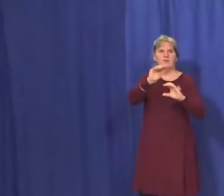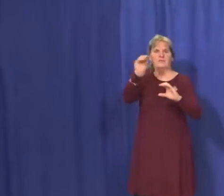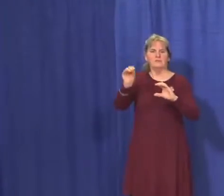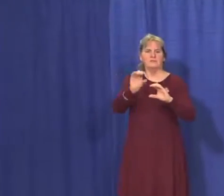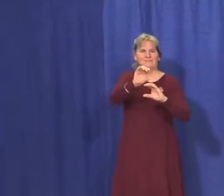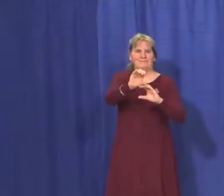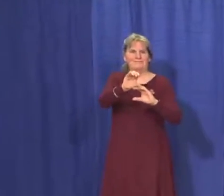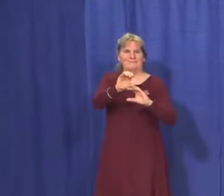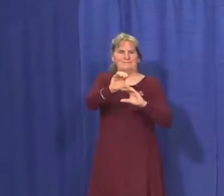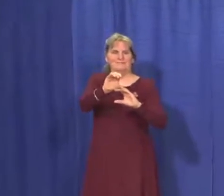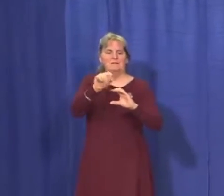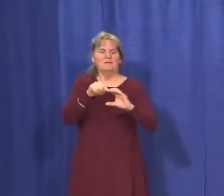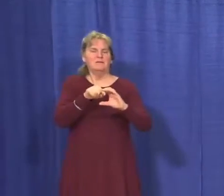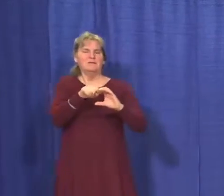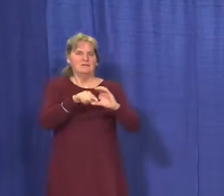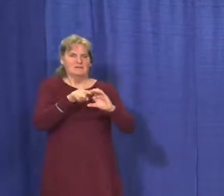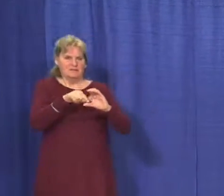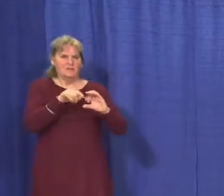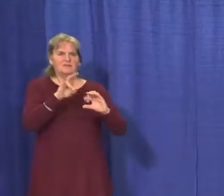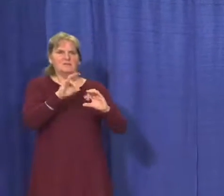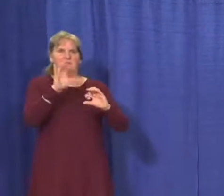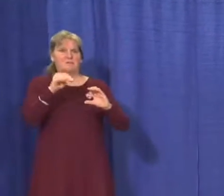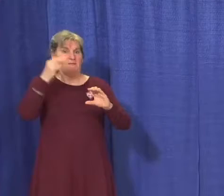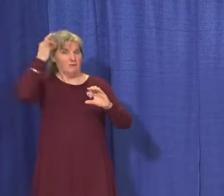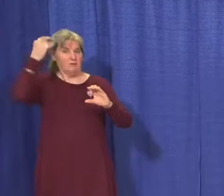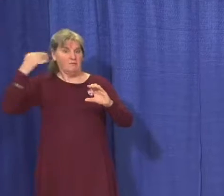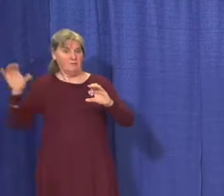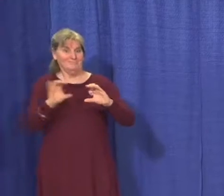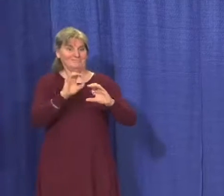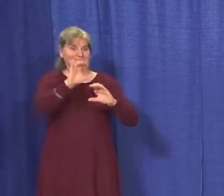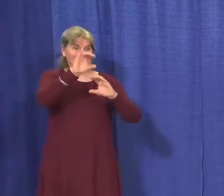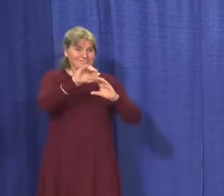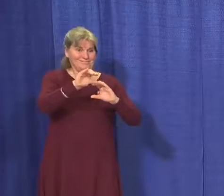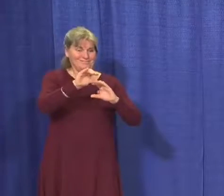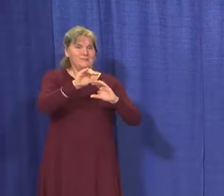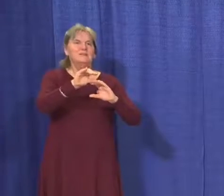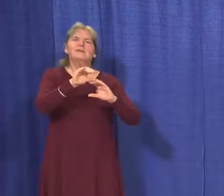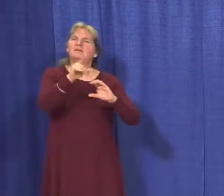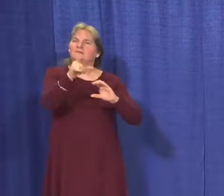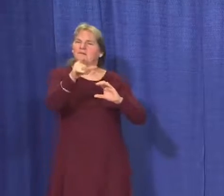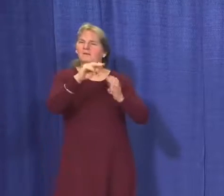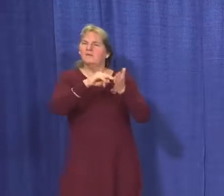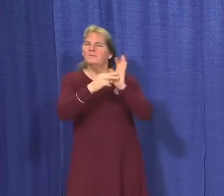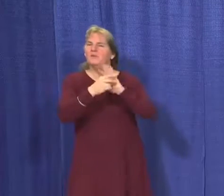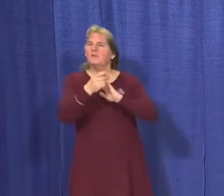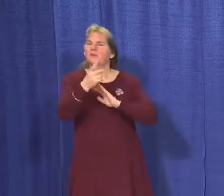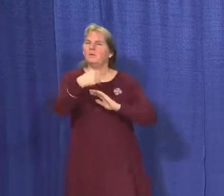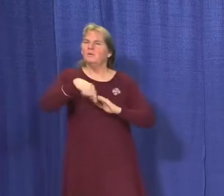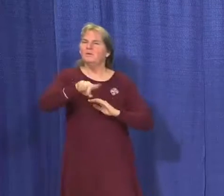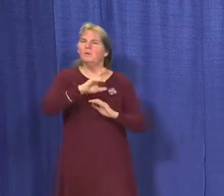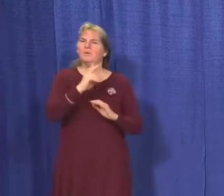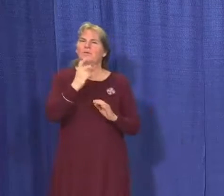address the difference in the 25 percent. We have that current arrangement right now, which means that you